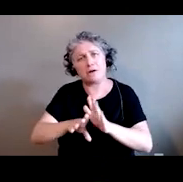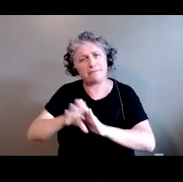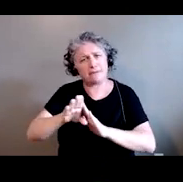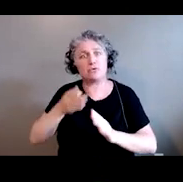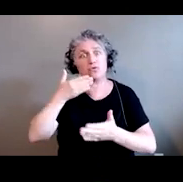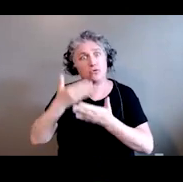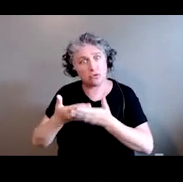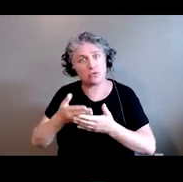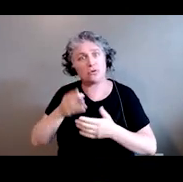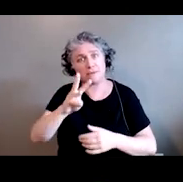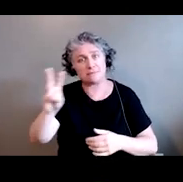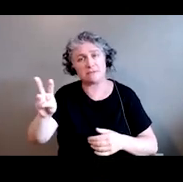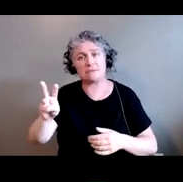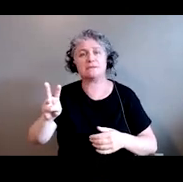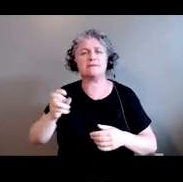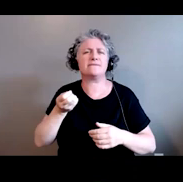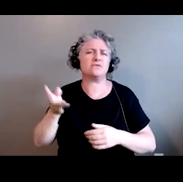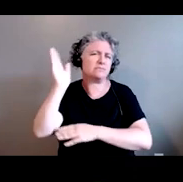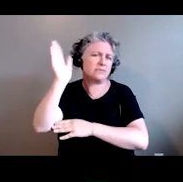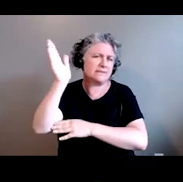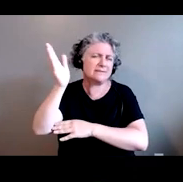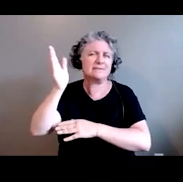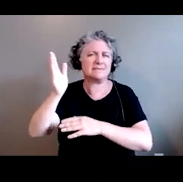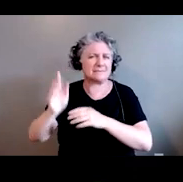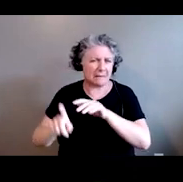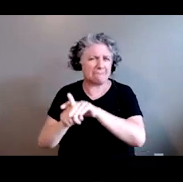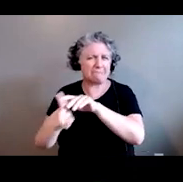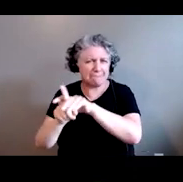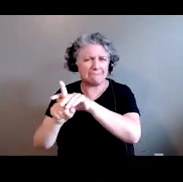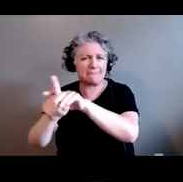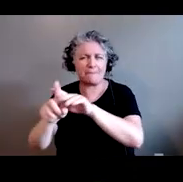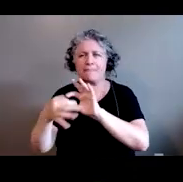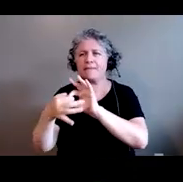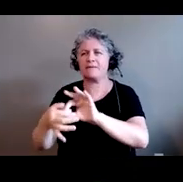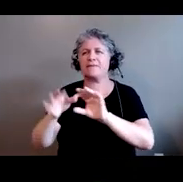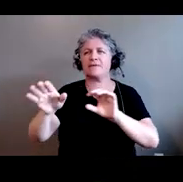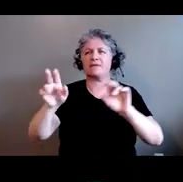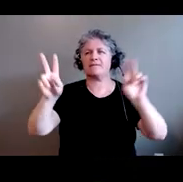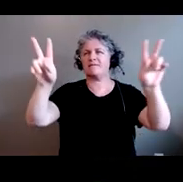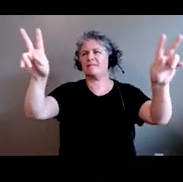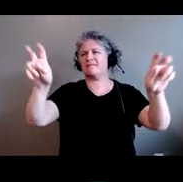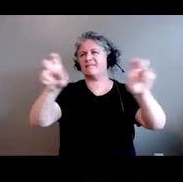And it's come up in a couple of different presentations reference to, one of their headline.